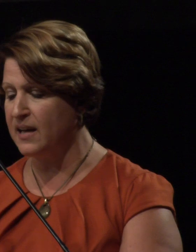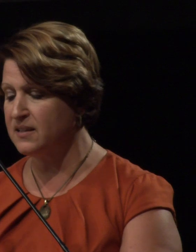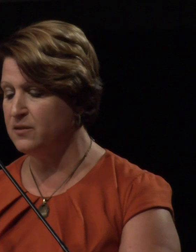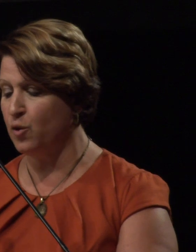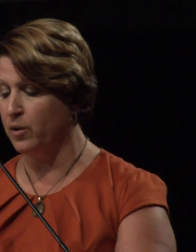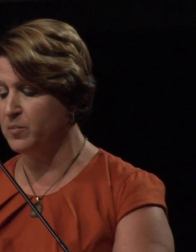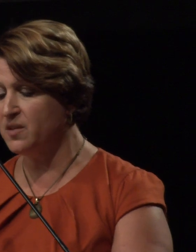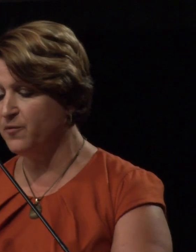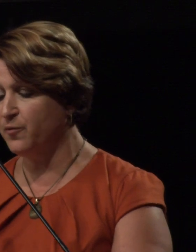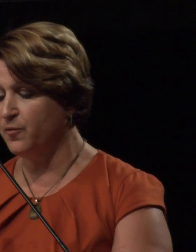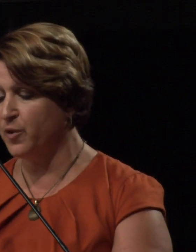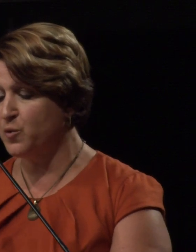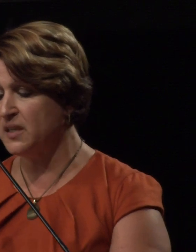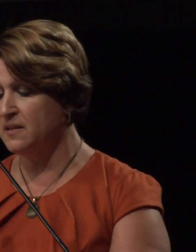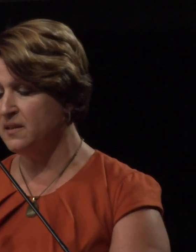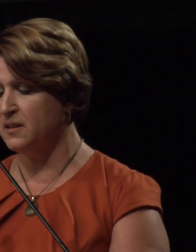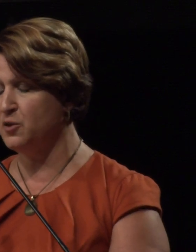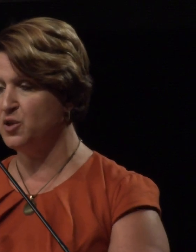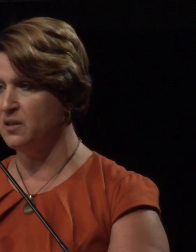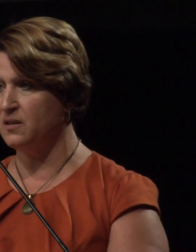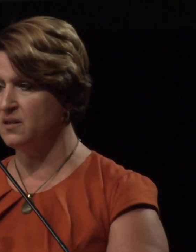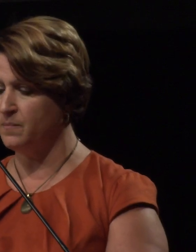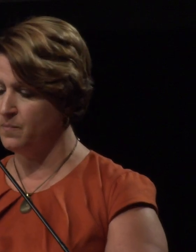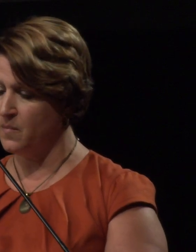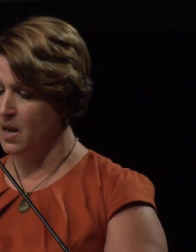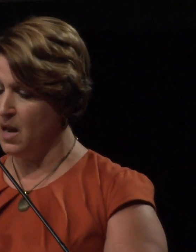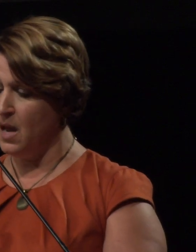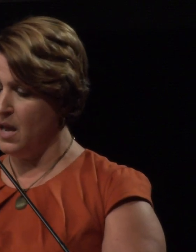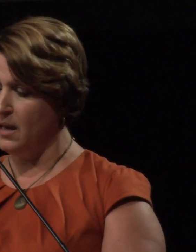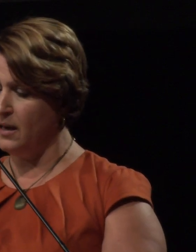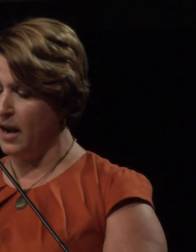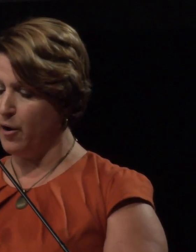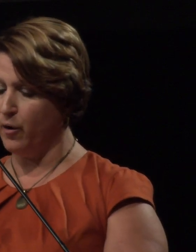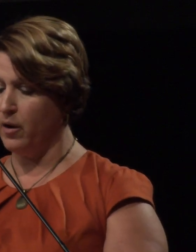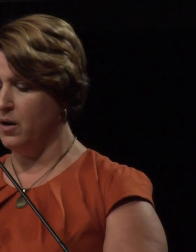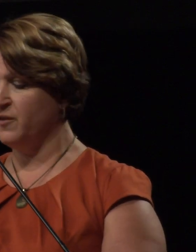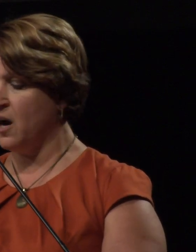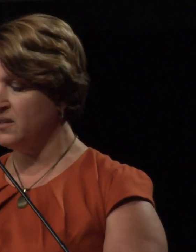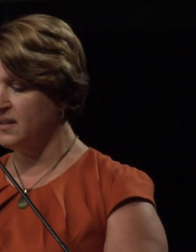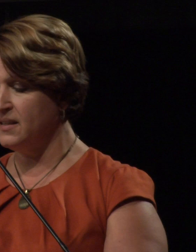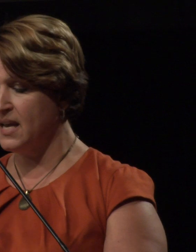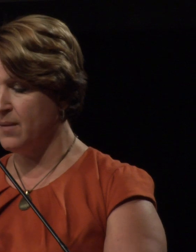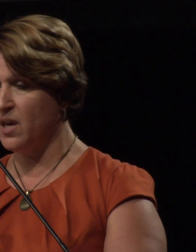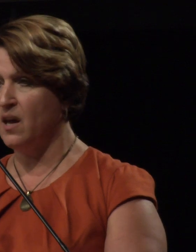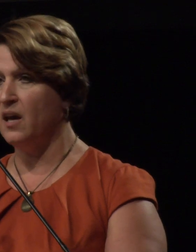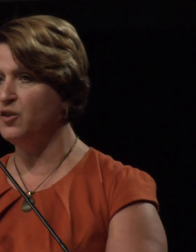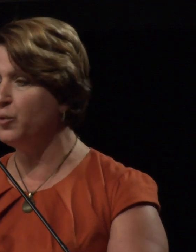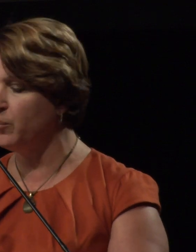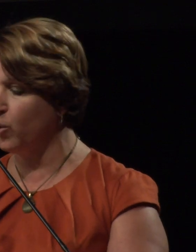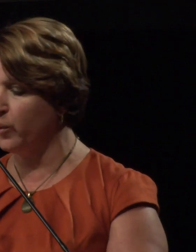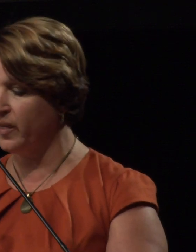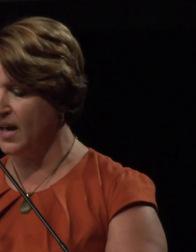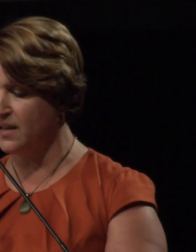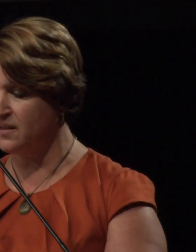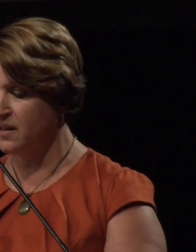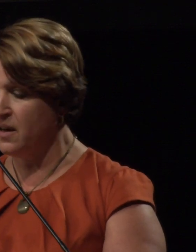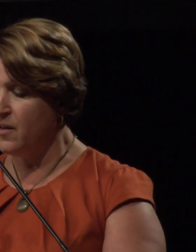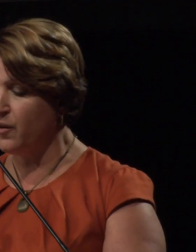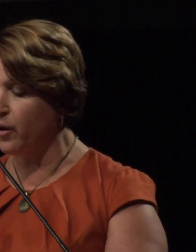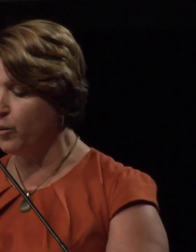IN CLASS NORM FOR THOSE INSTITUTIONS. IN AN ERA OF COST CONTAINMENT AND DOING MORE WITH LESS, THERE